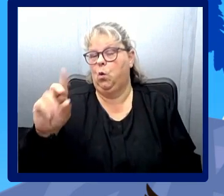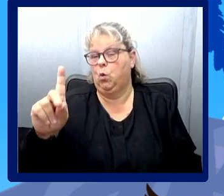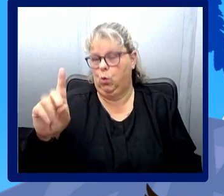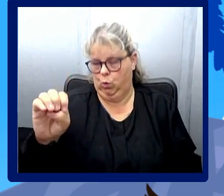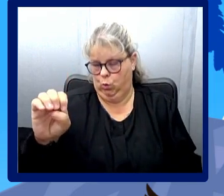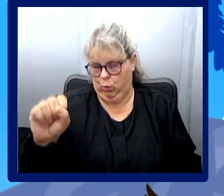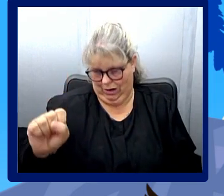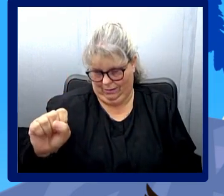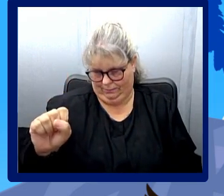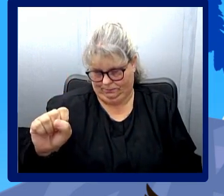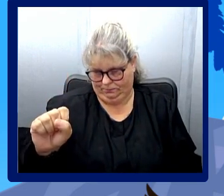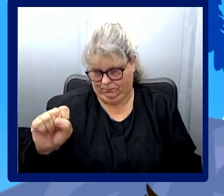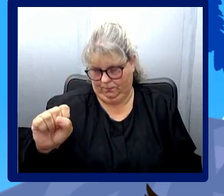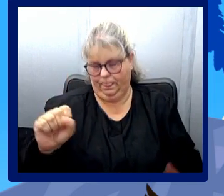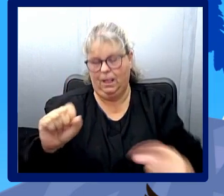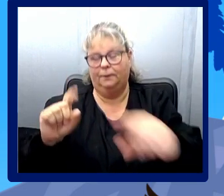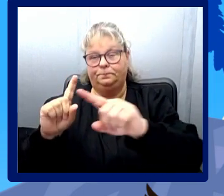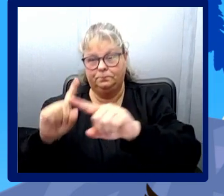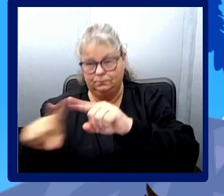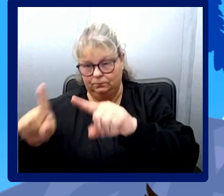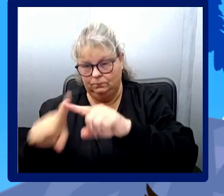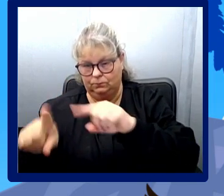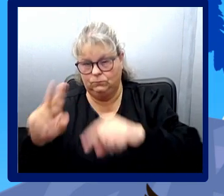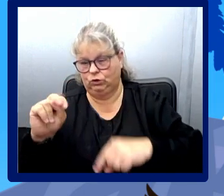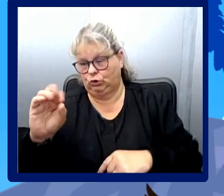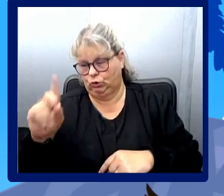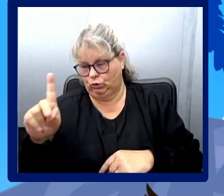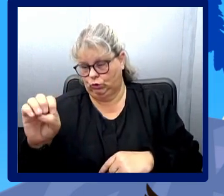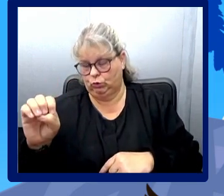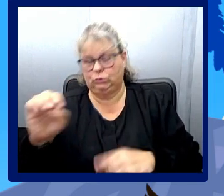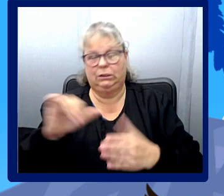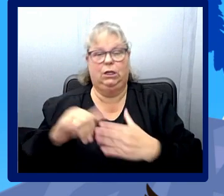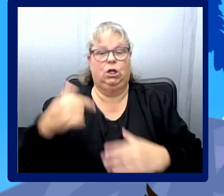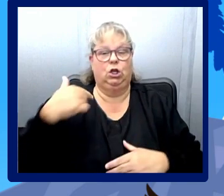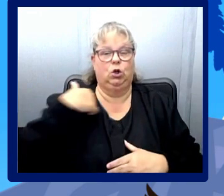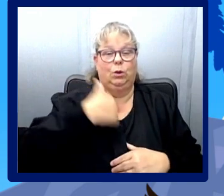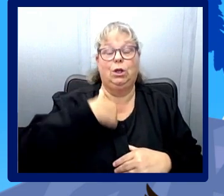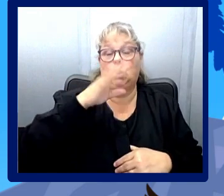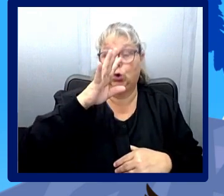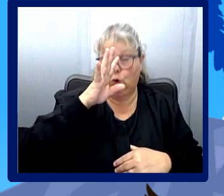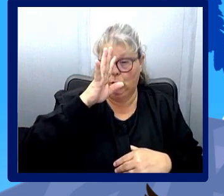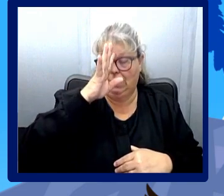On the left are the nodes, and you could see that with each node that we created it had to have a label